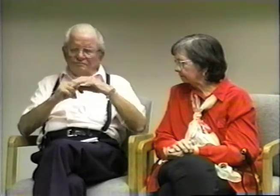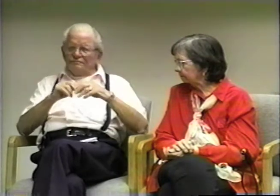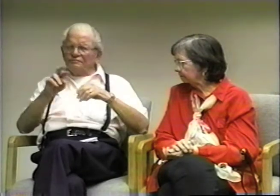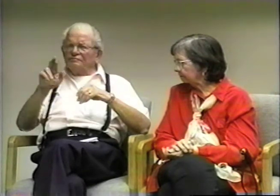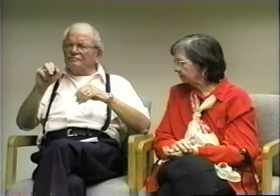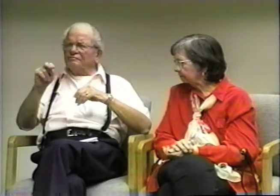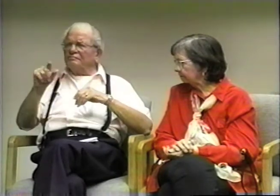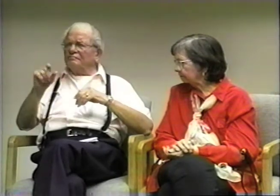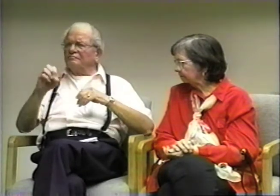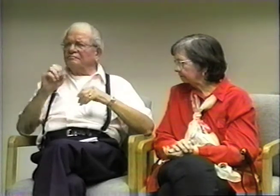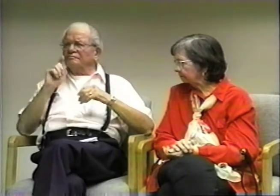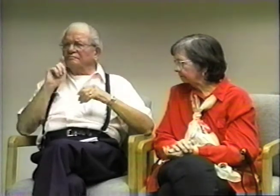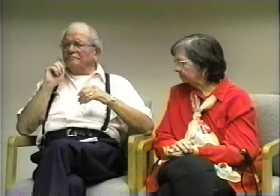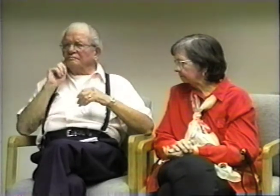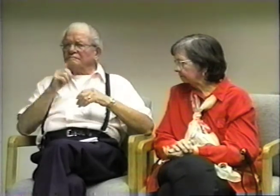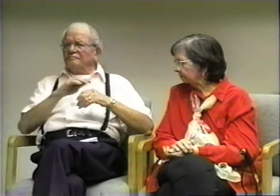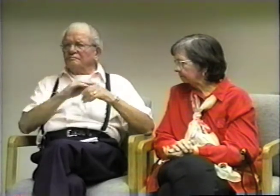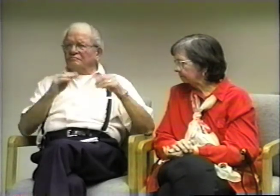The club grew with many members from all over